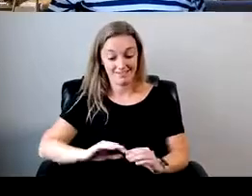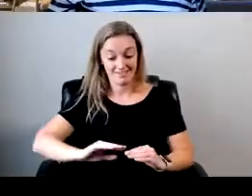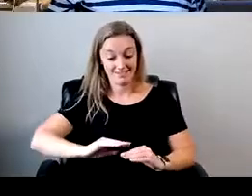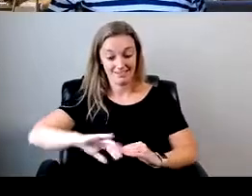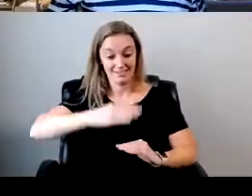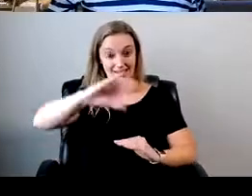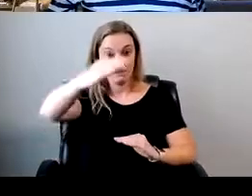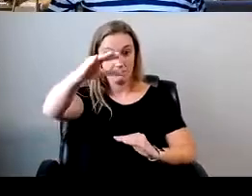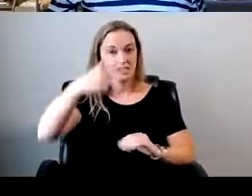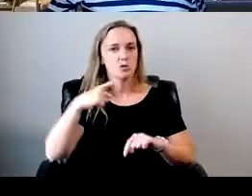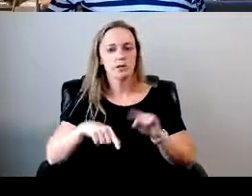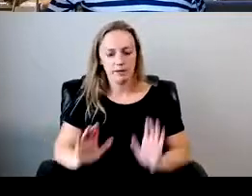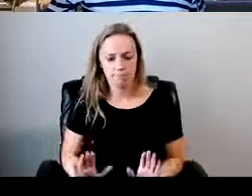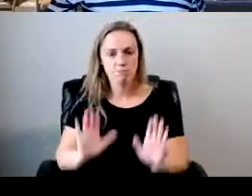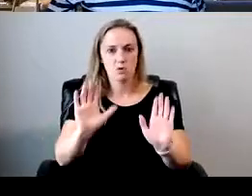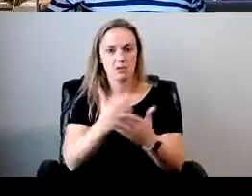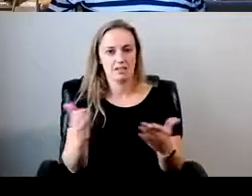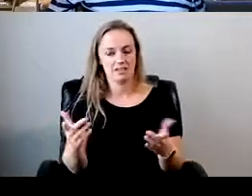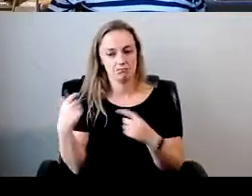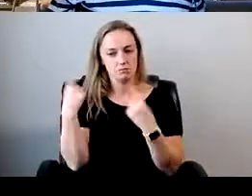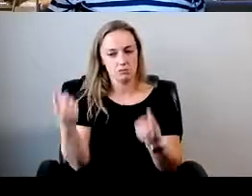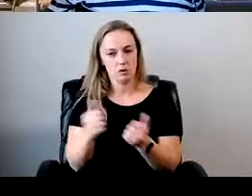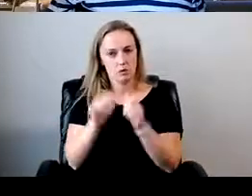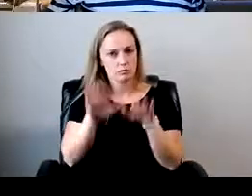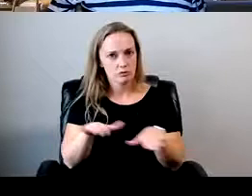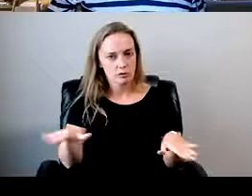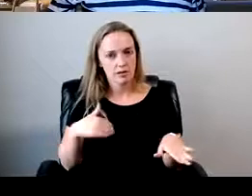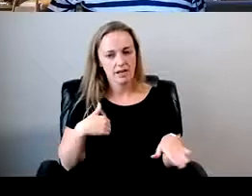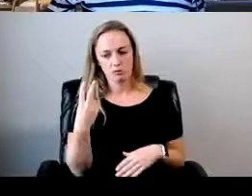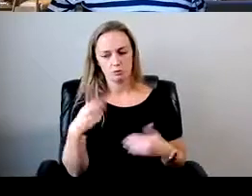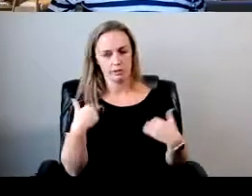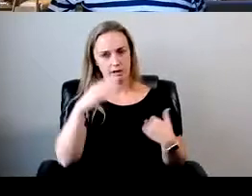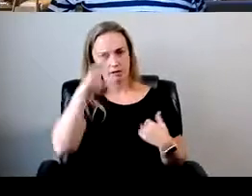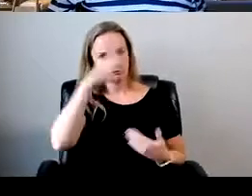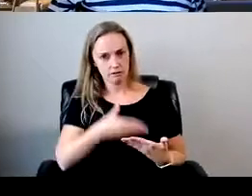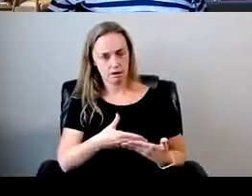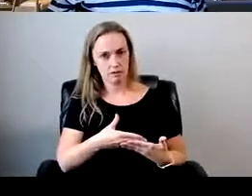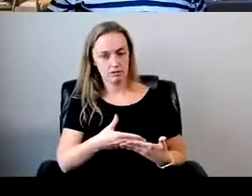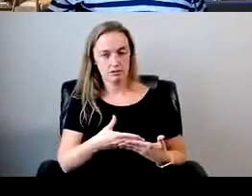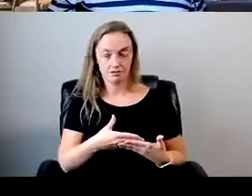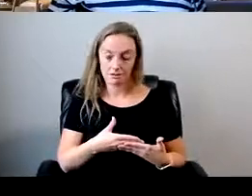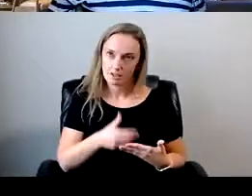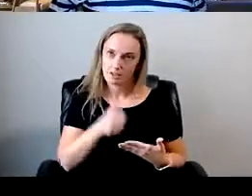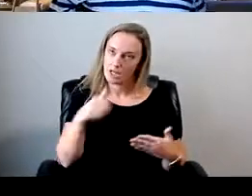So over the years with the kids and I have two young sons, gosh, they're not as young as they used to be,